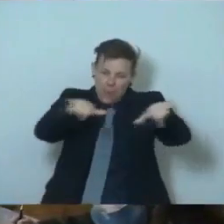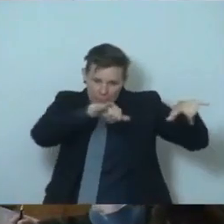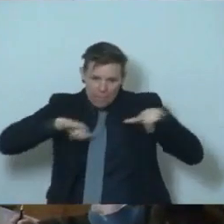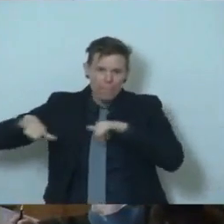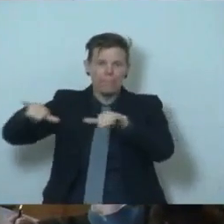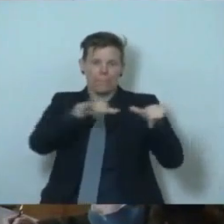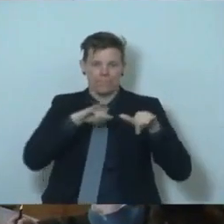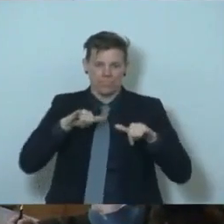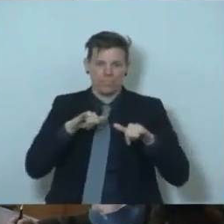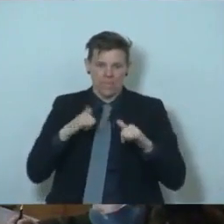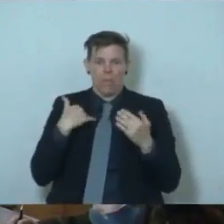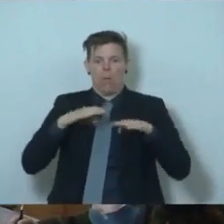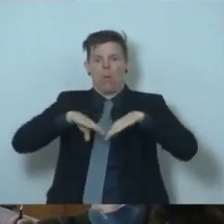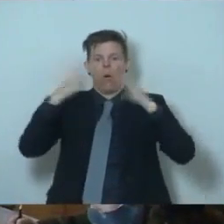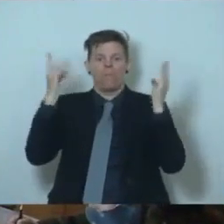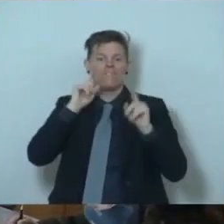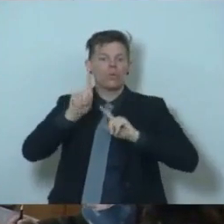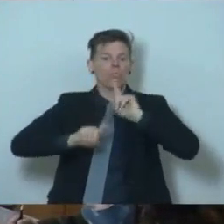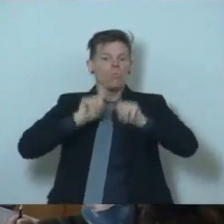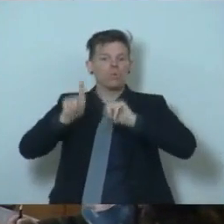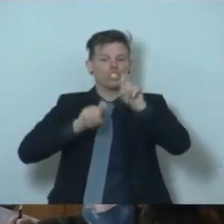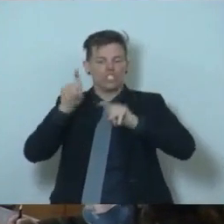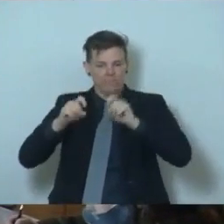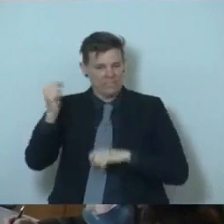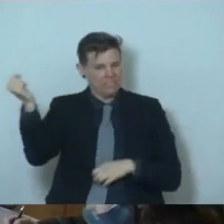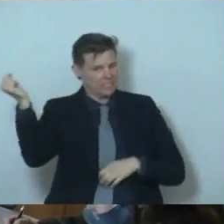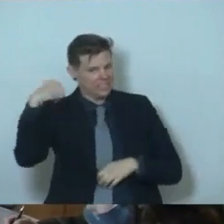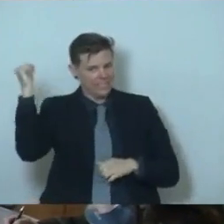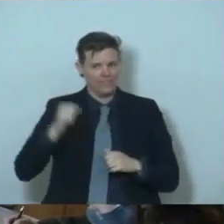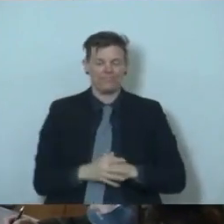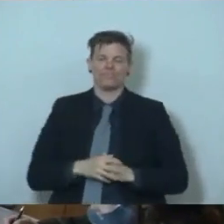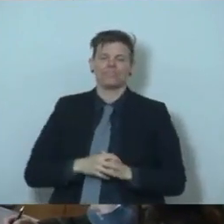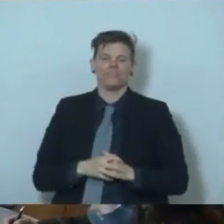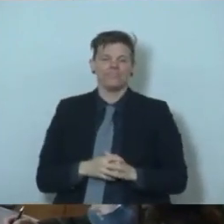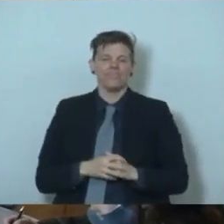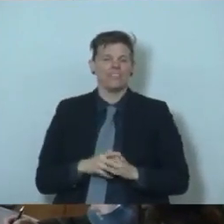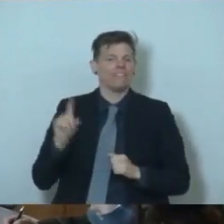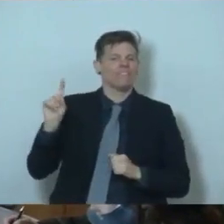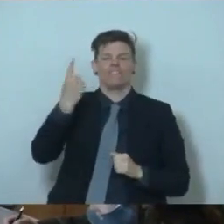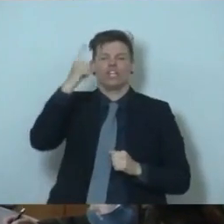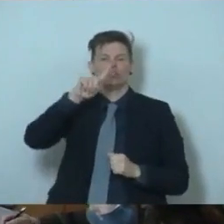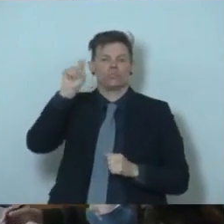FLOOR WE ARE READY FOR QUESTIONS. YES, MA'AM. OK.